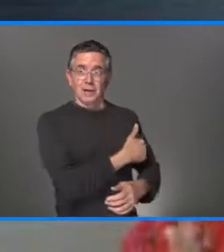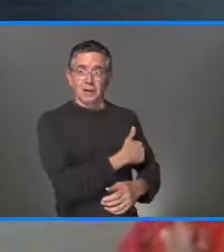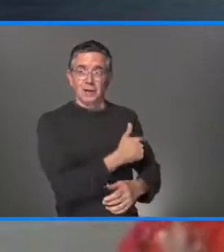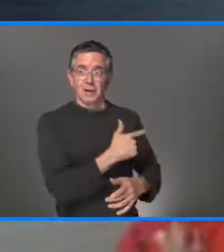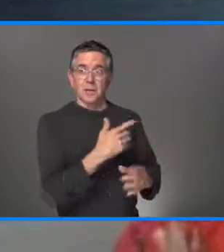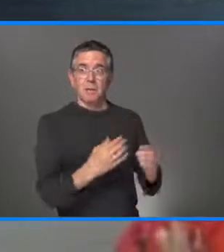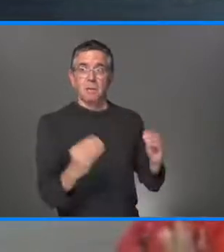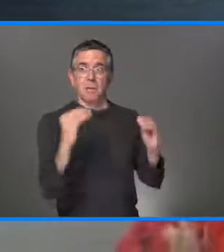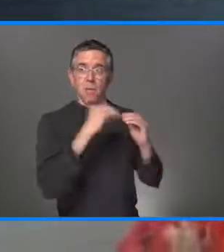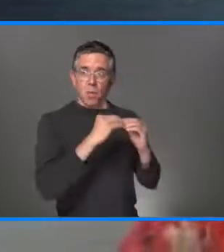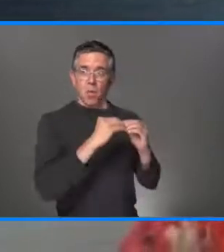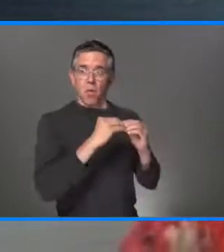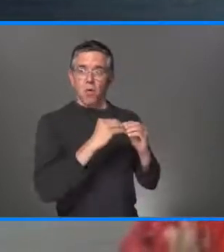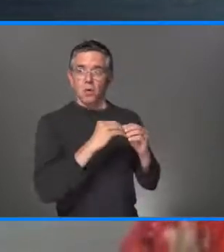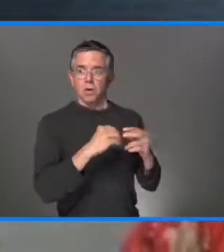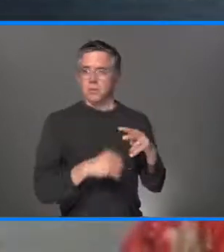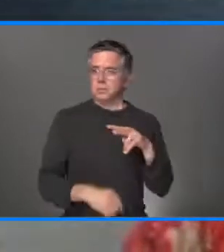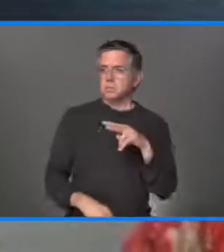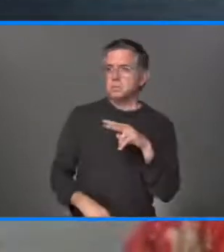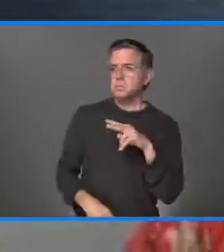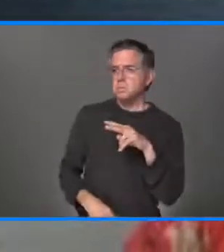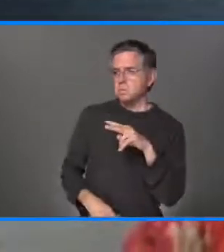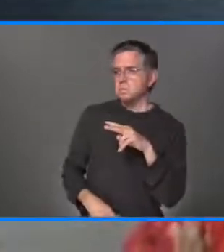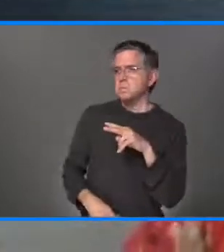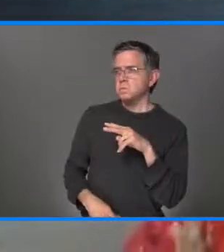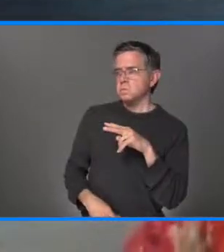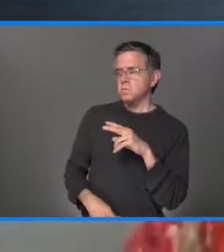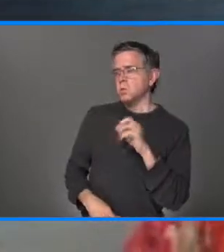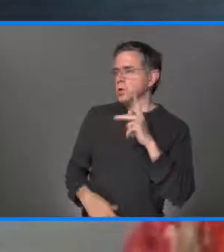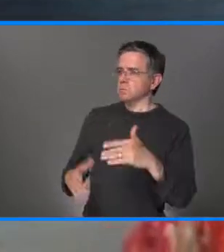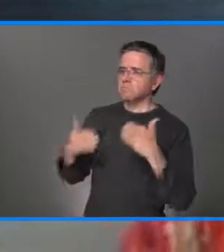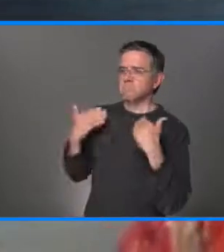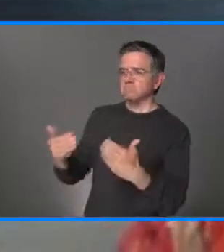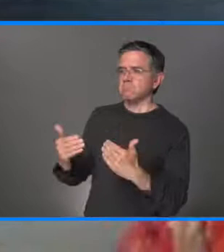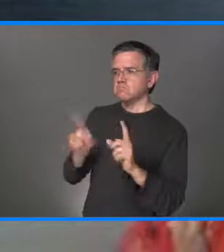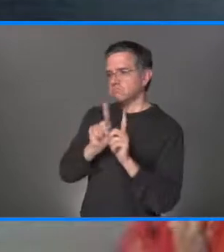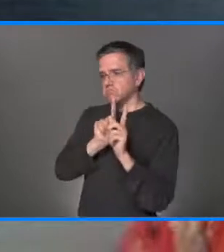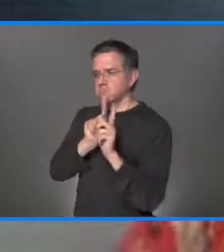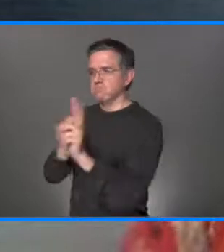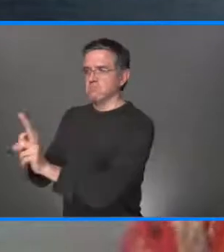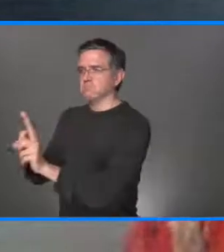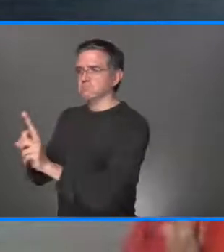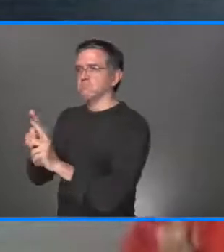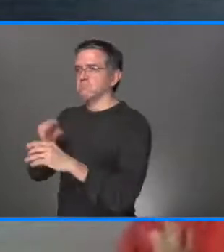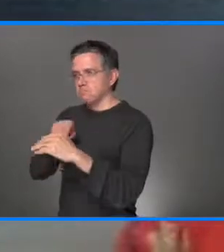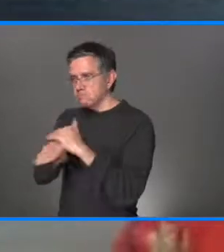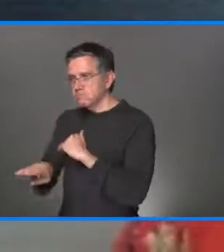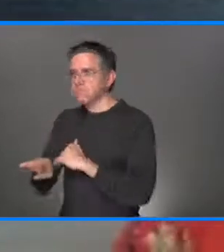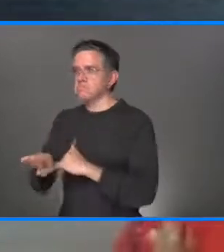And so we walked in together, and we walked in back together and she sat down in the chair,